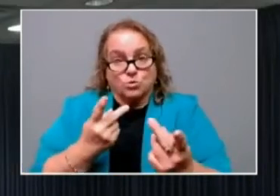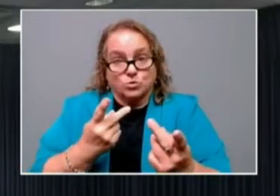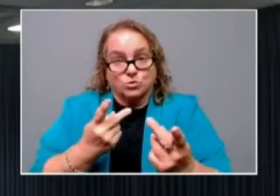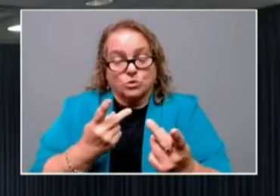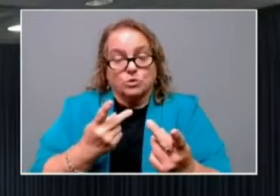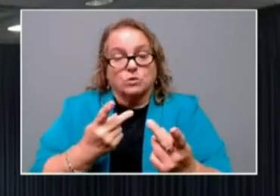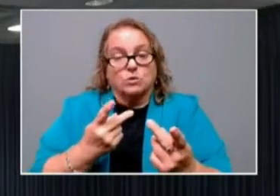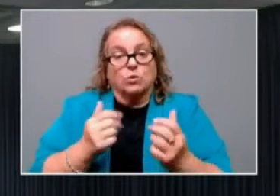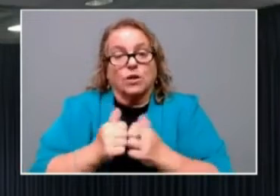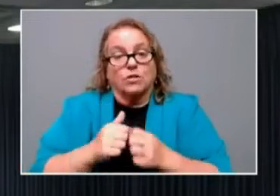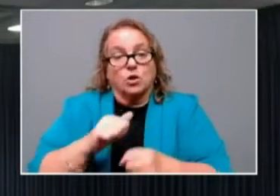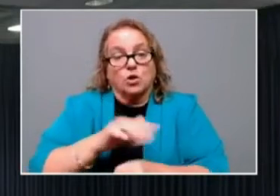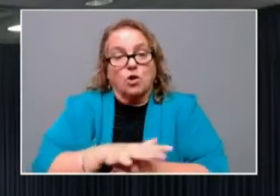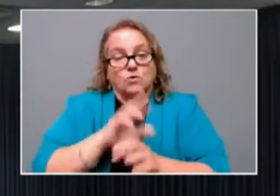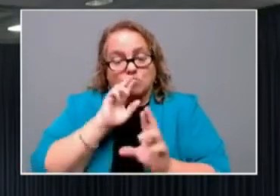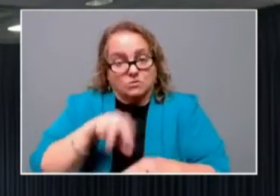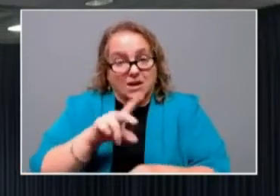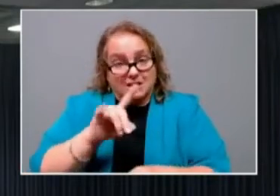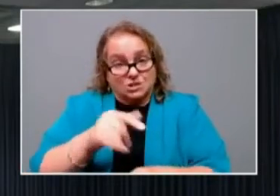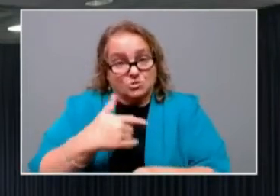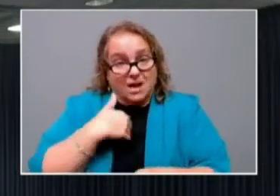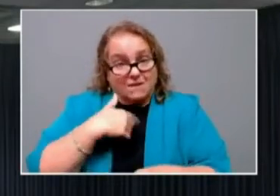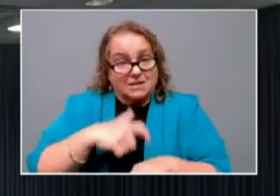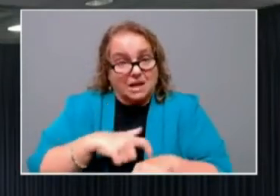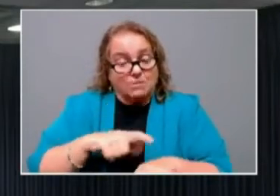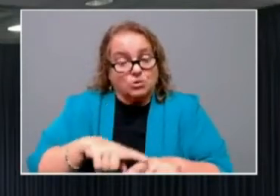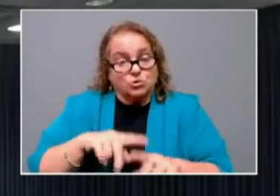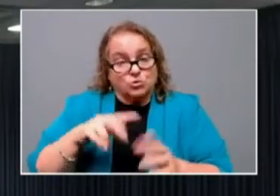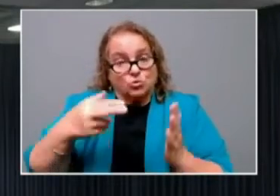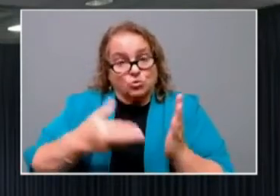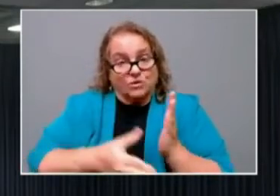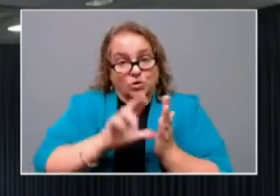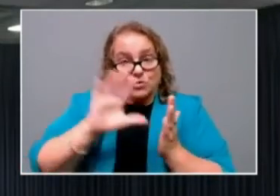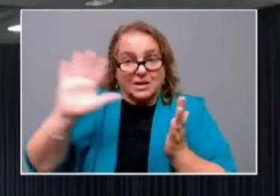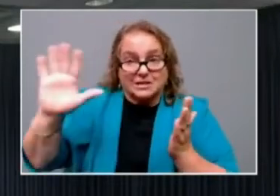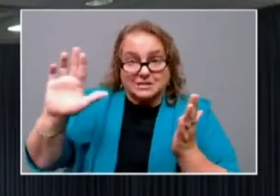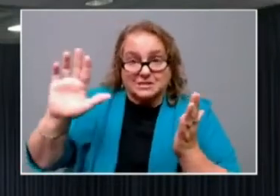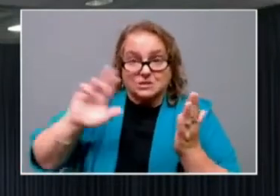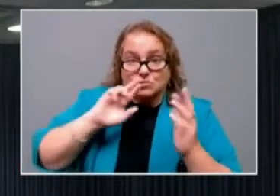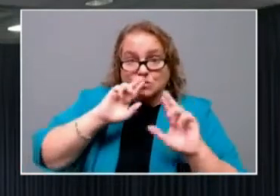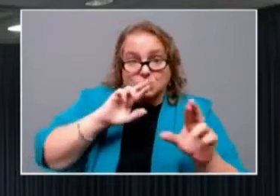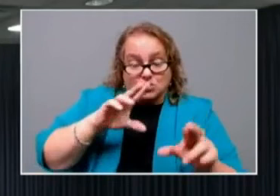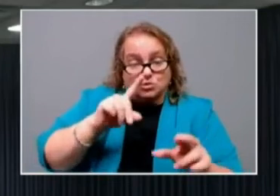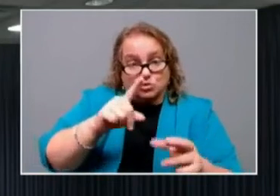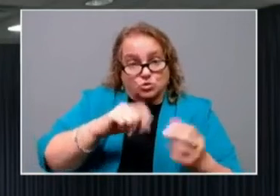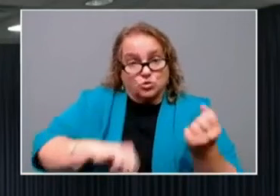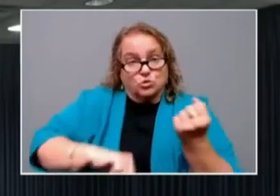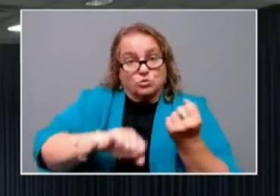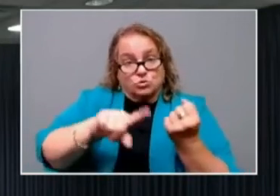wondering if you had time to review those and if, if you support uh, these next actions that he's proposing or not.